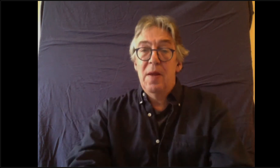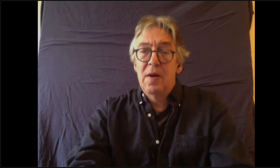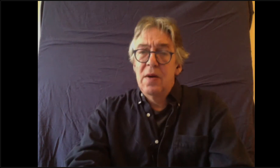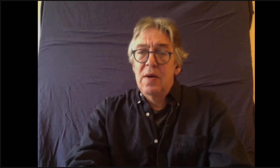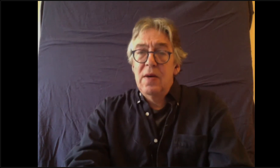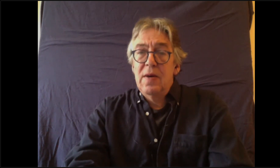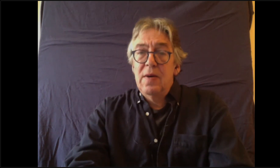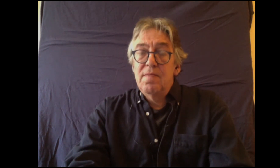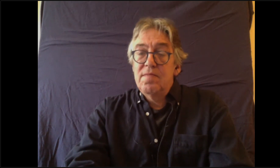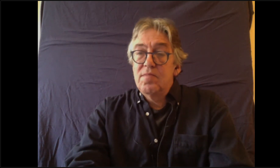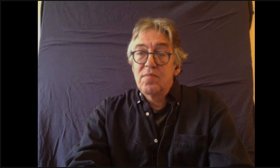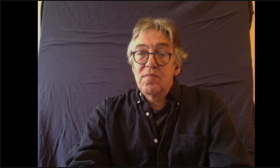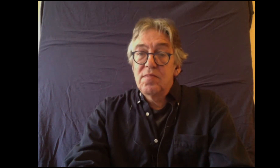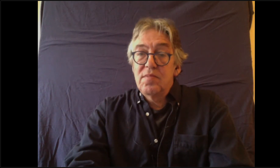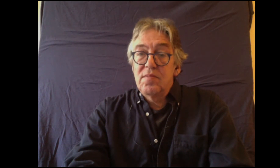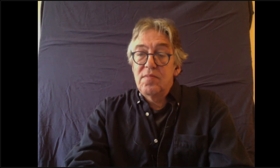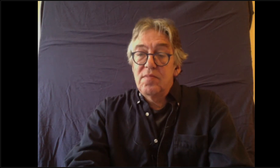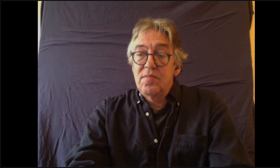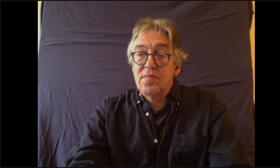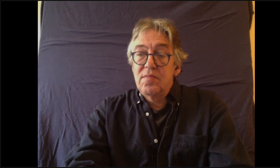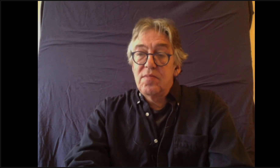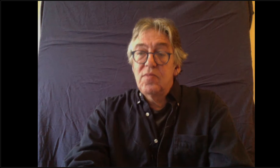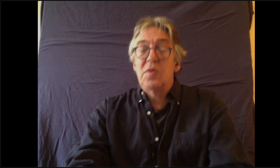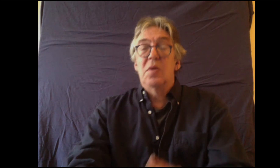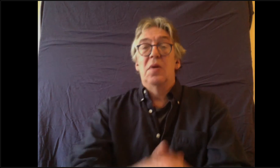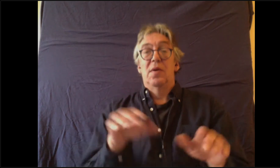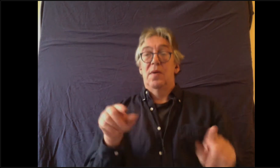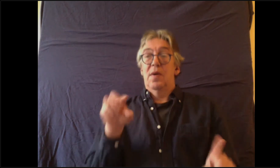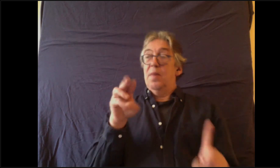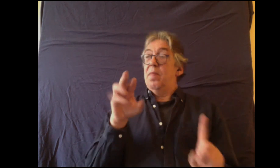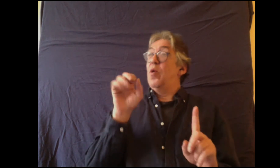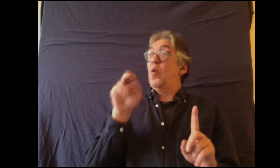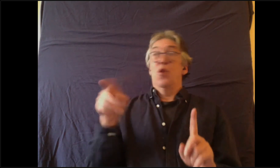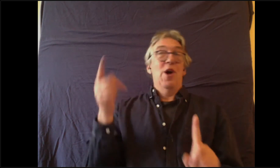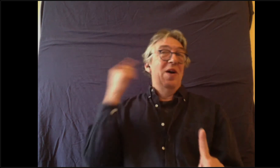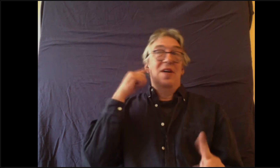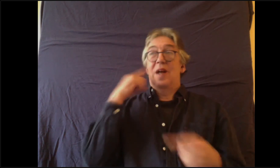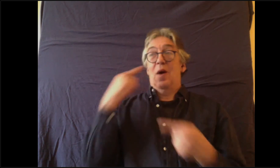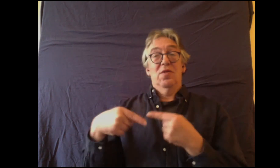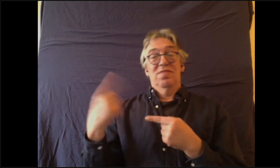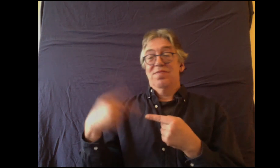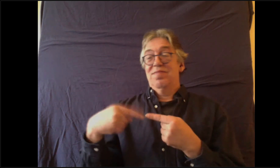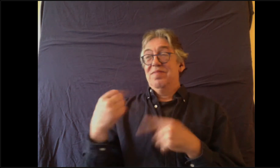Sorry, we don't hear you. The connection is really bad.